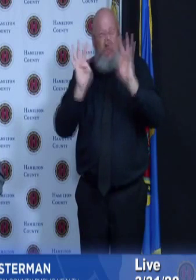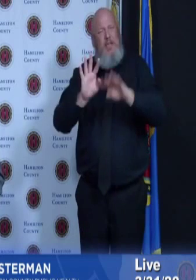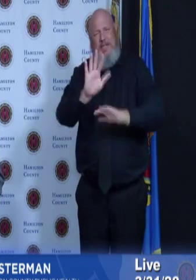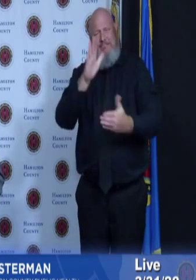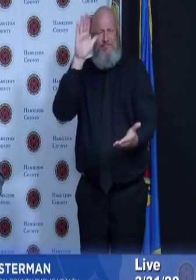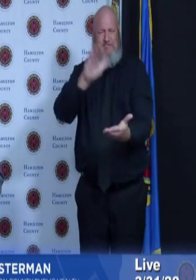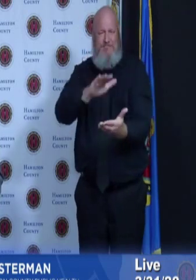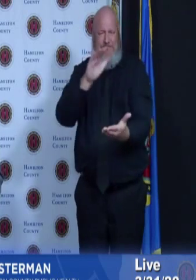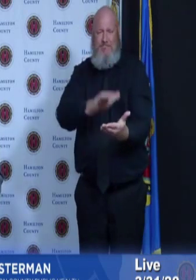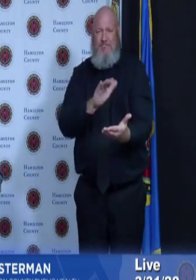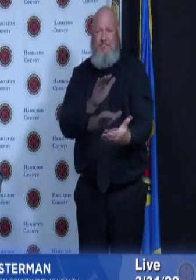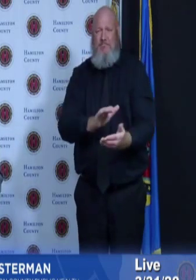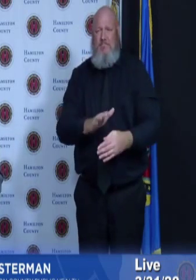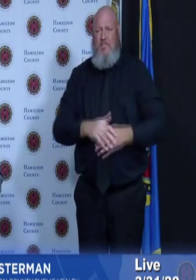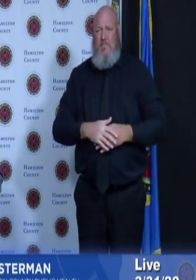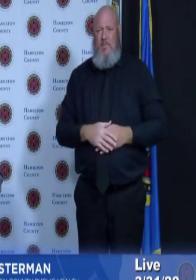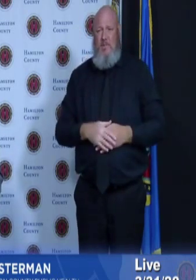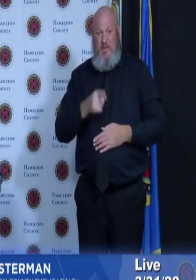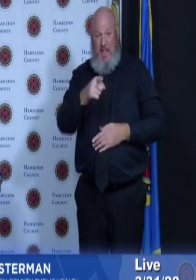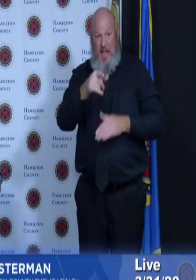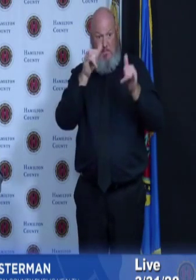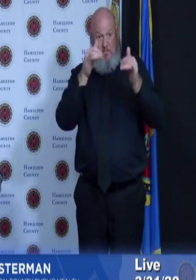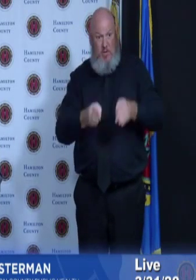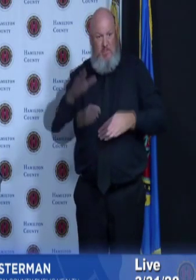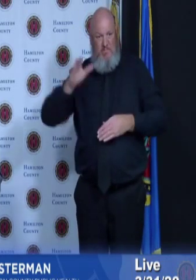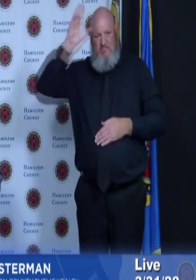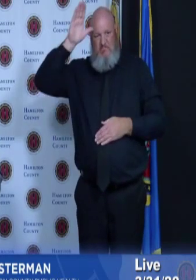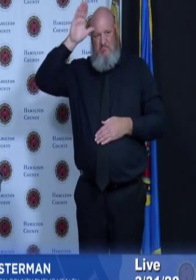through the police the police officer went to the shop posted the order on the